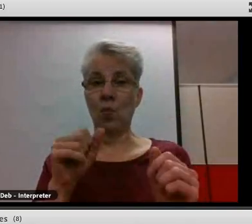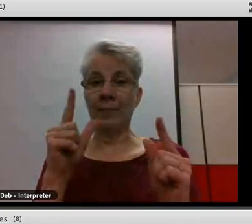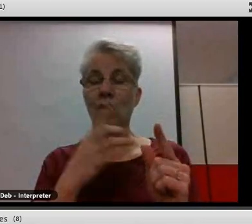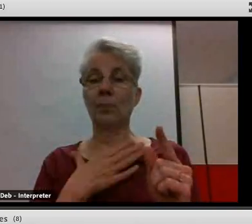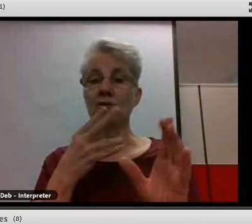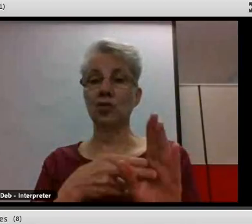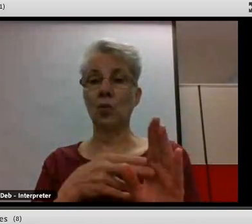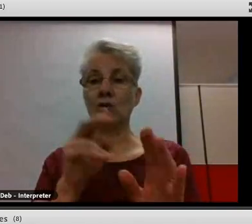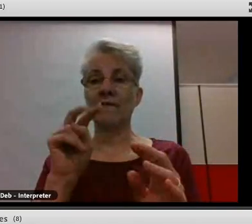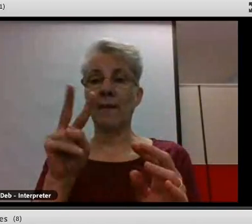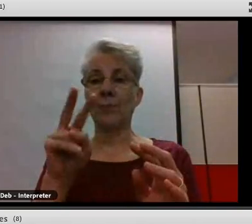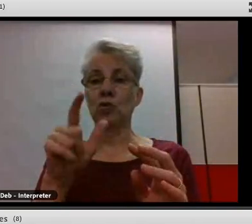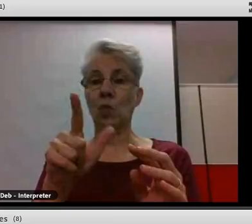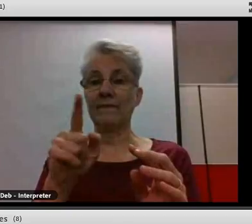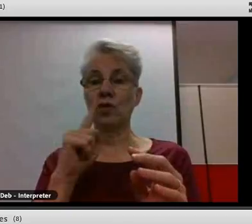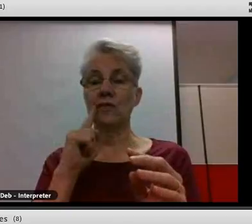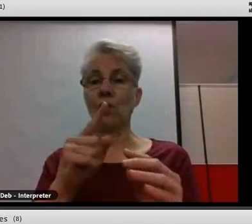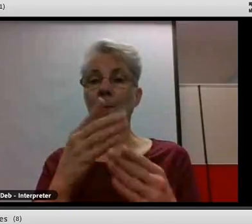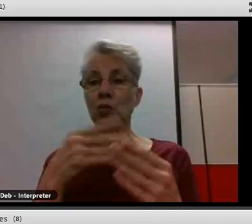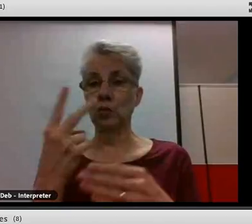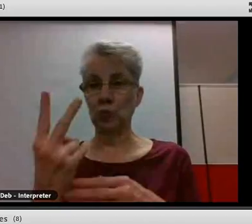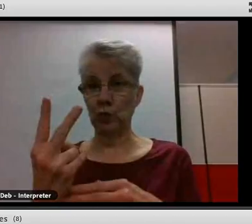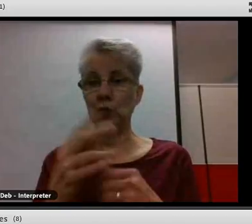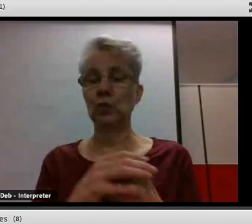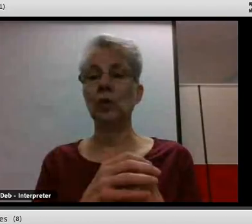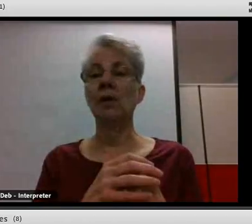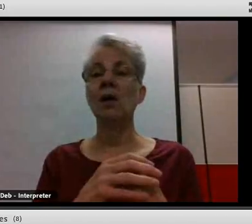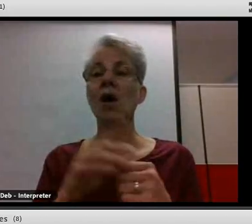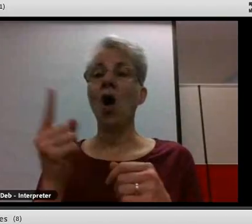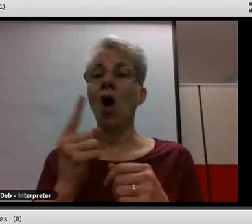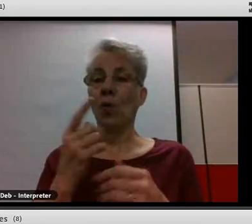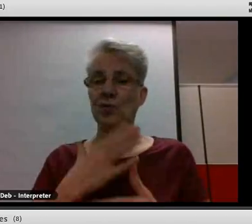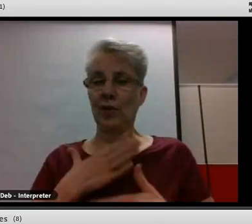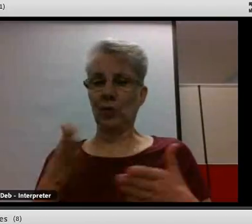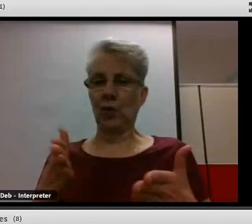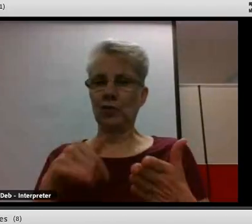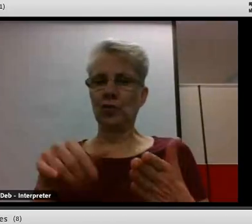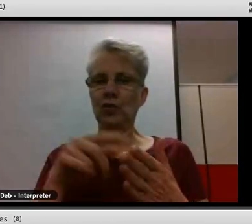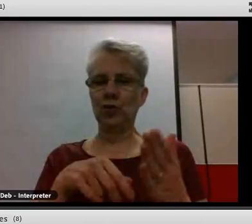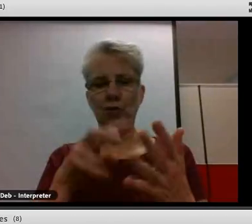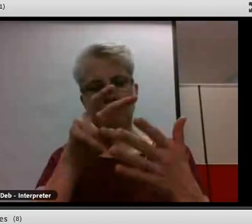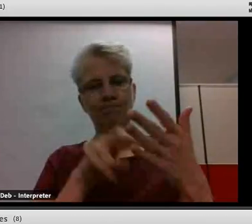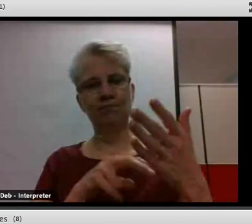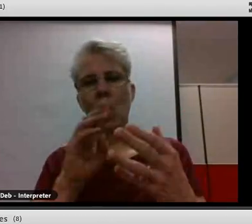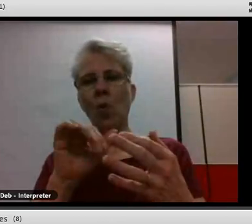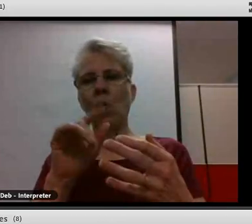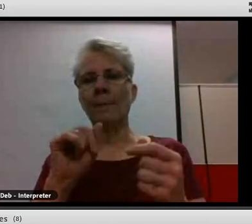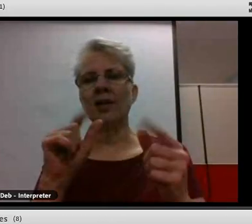So I'm going to show you very quickly -- we don't have a lot of time left. So I just want to show you very quickly these couple of things,